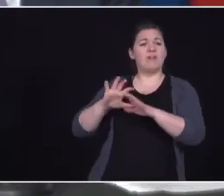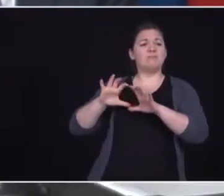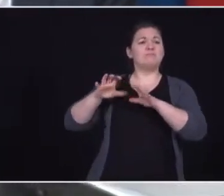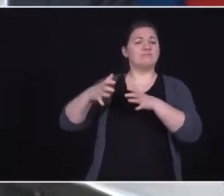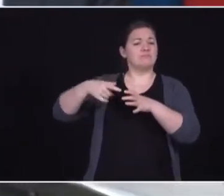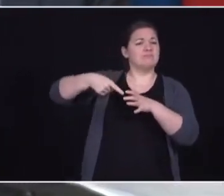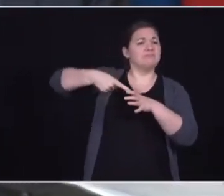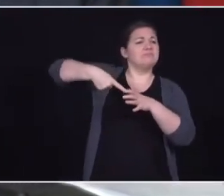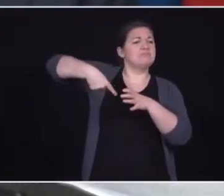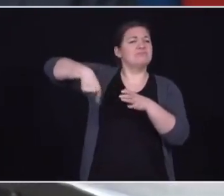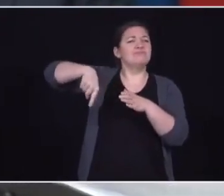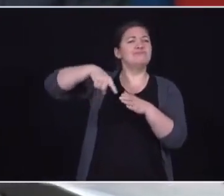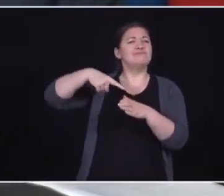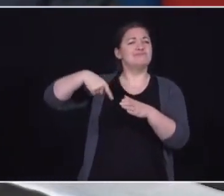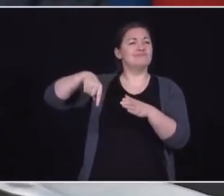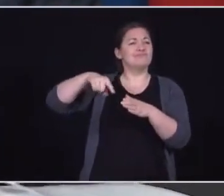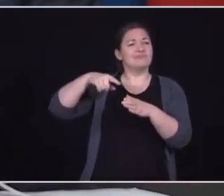Additional honour of being a work stream lead